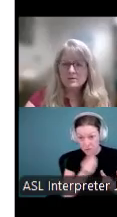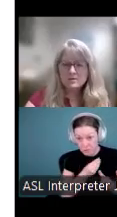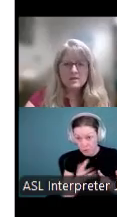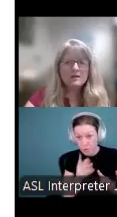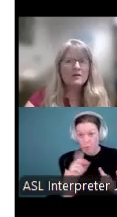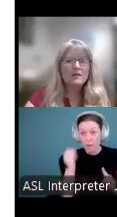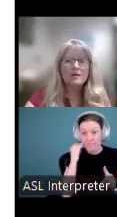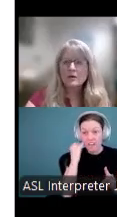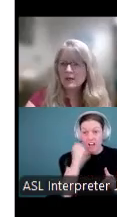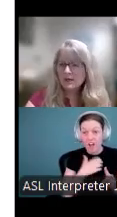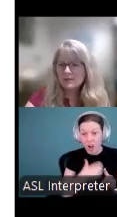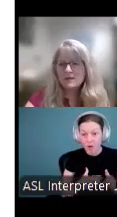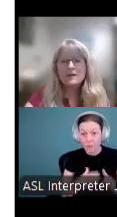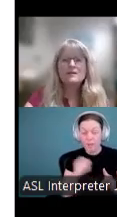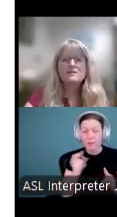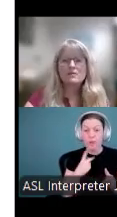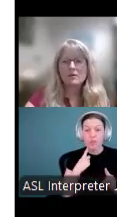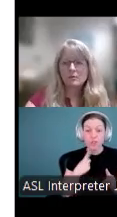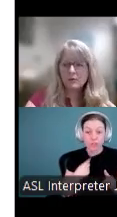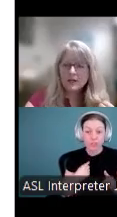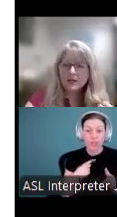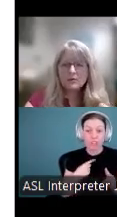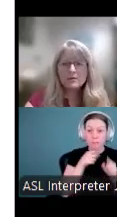thirsty? Are they pointing at things? Are they bringing you